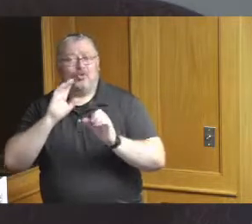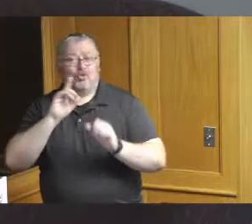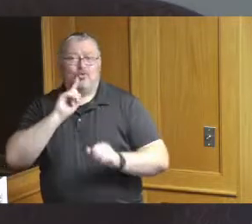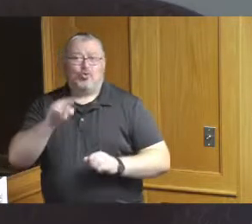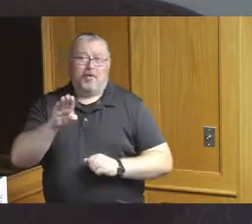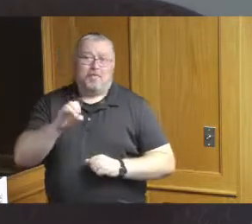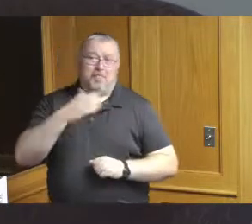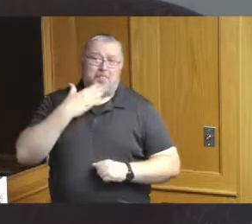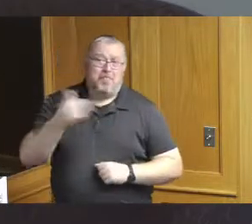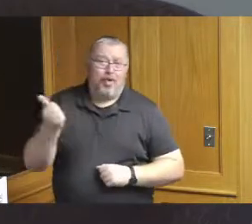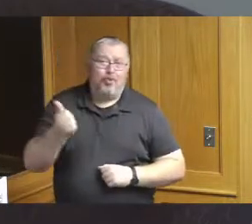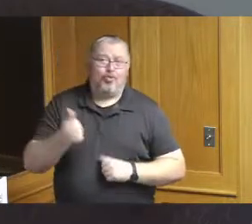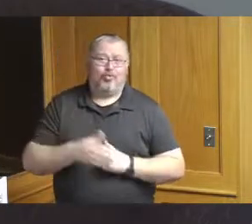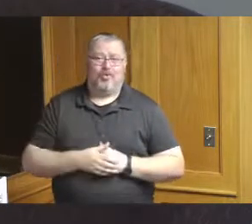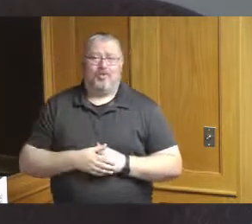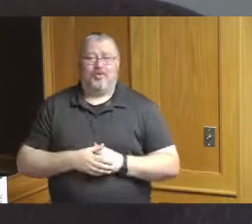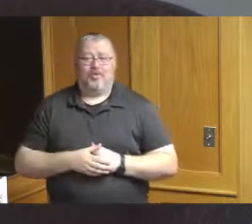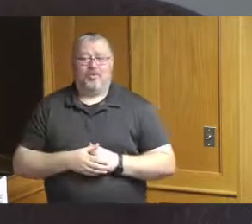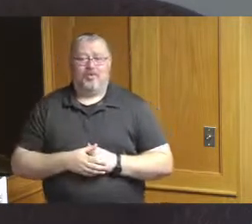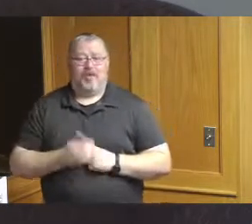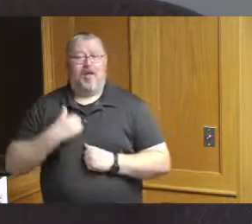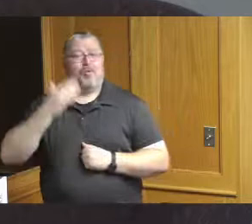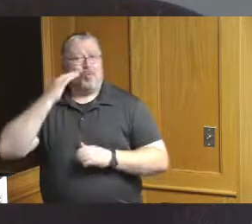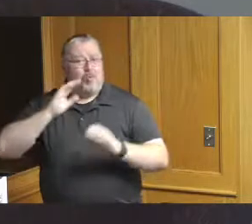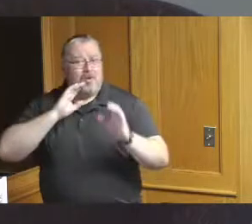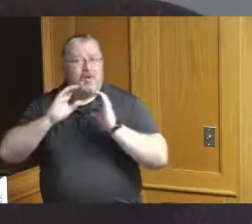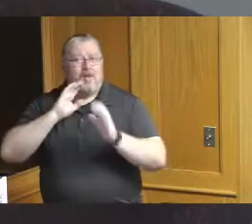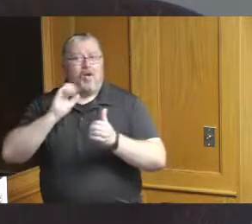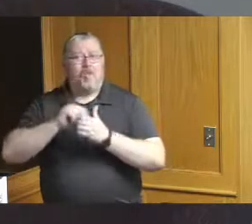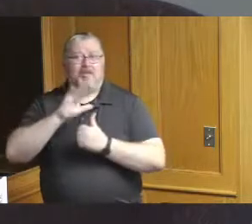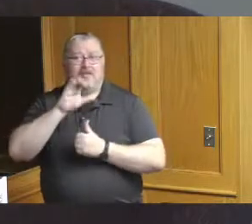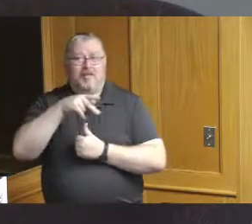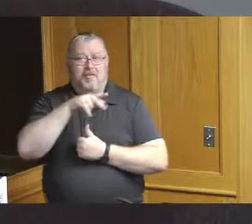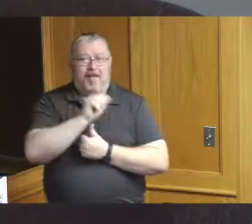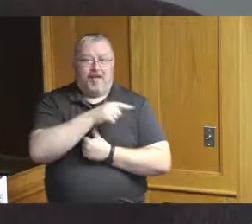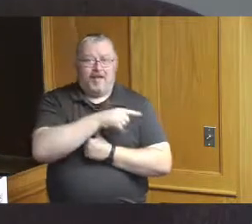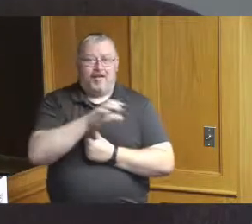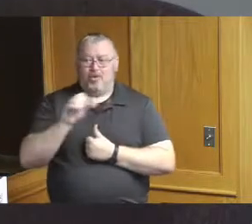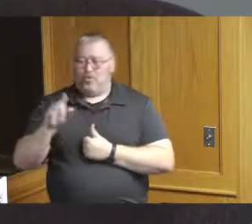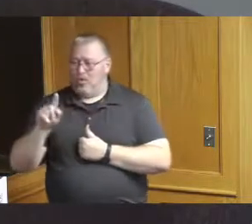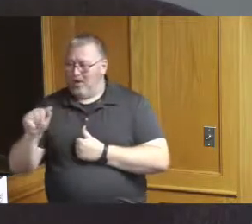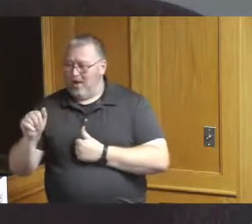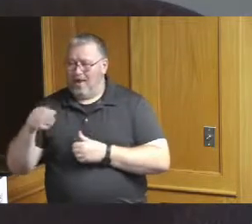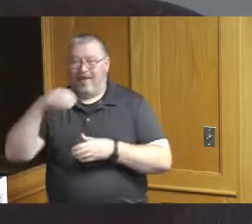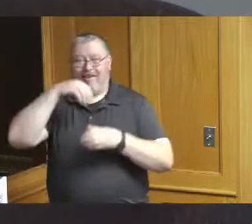um i know there were conversations between cps and sorta internally with staff